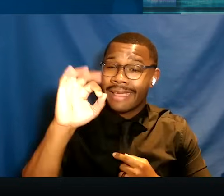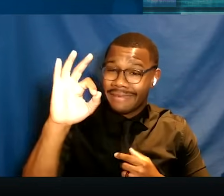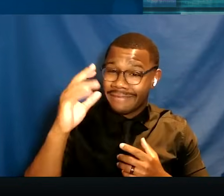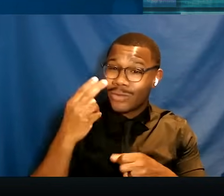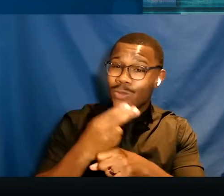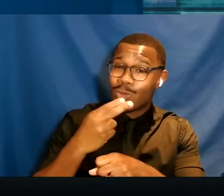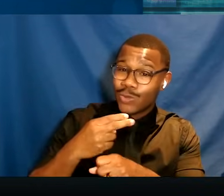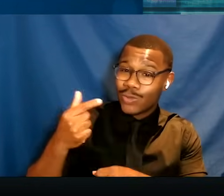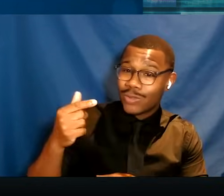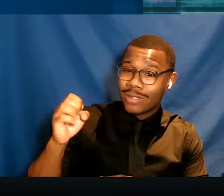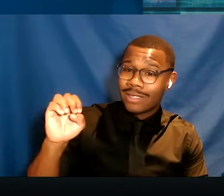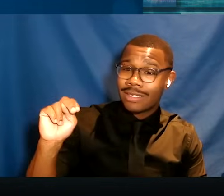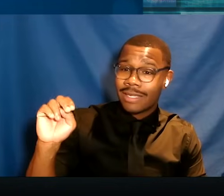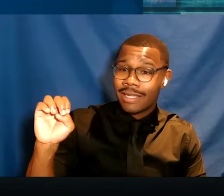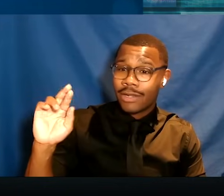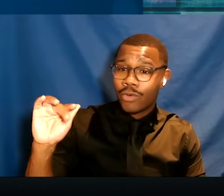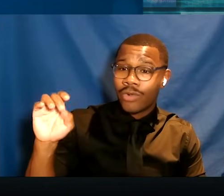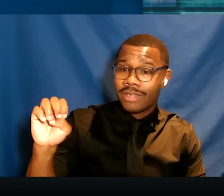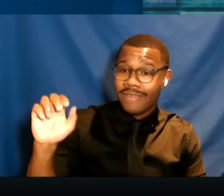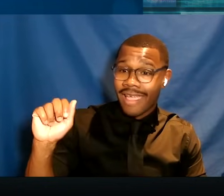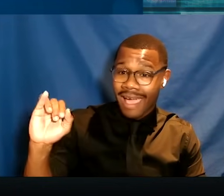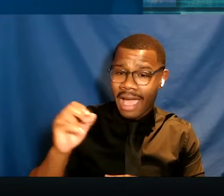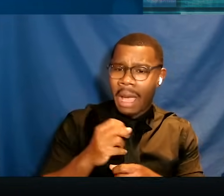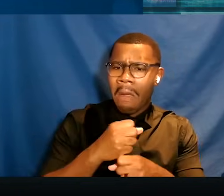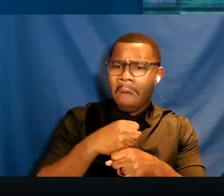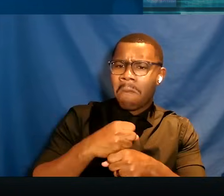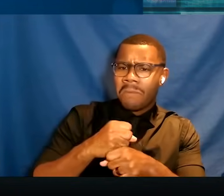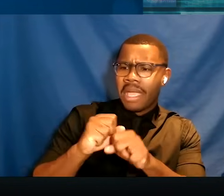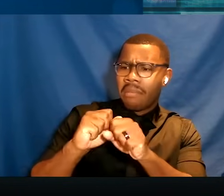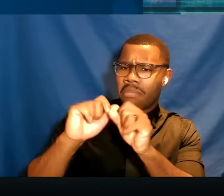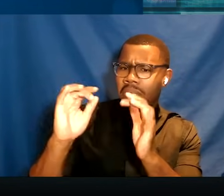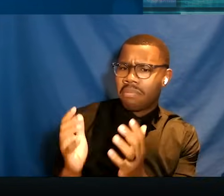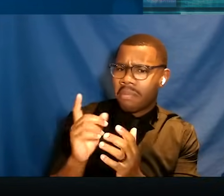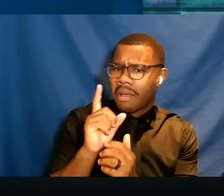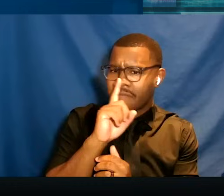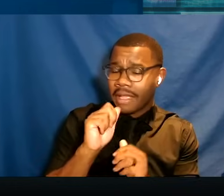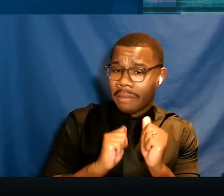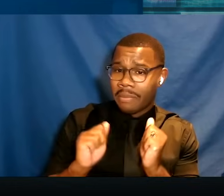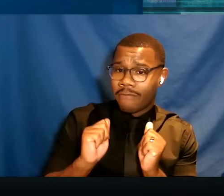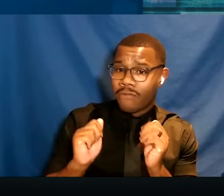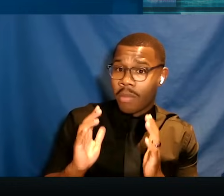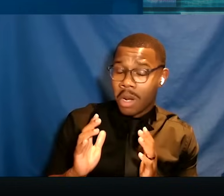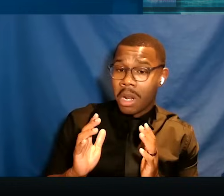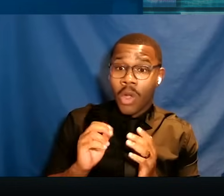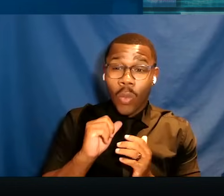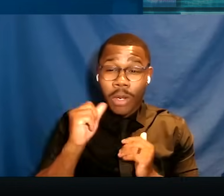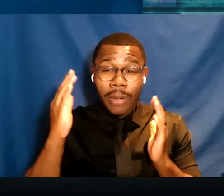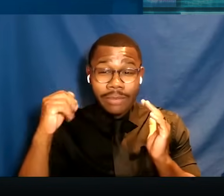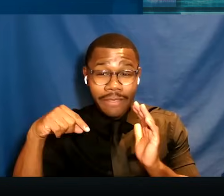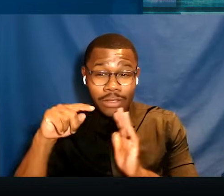to create like a synthetic fake performer, things like that. Those aren't things that we expect to be happening during this term, but we have the protection anyway